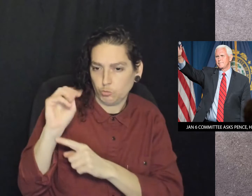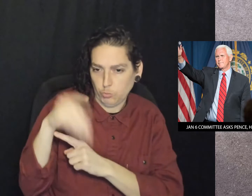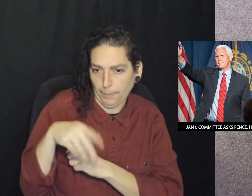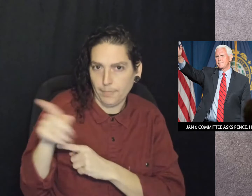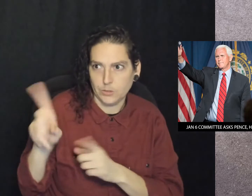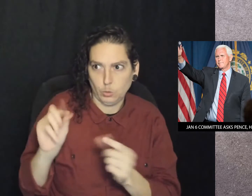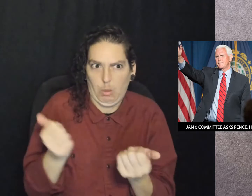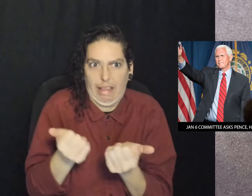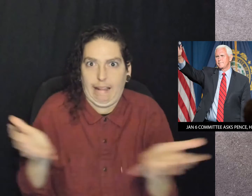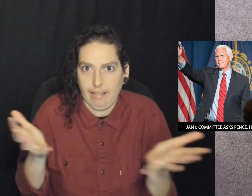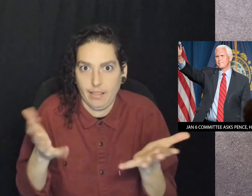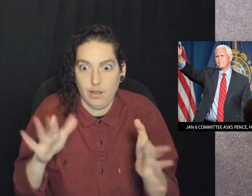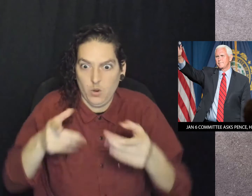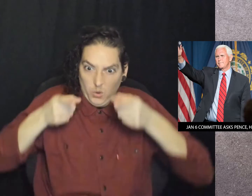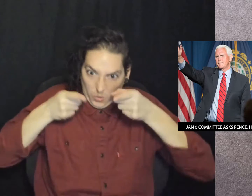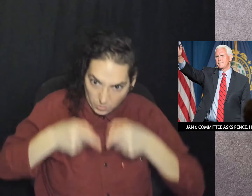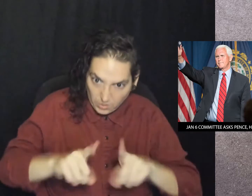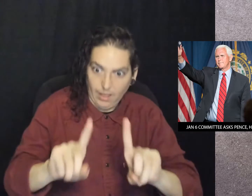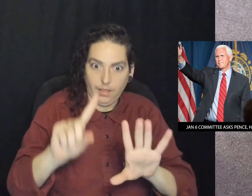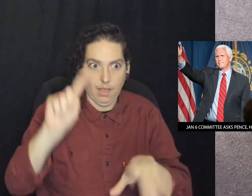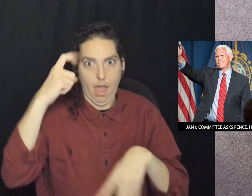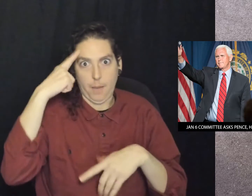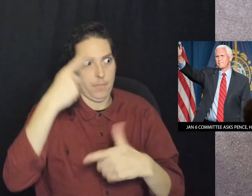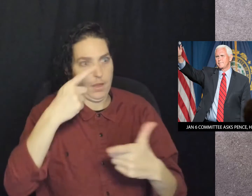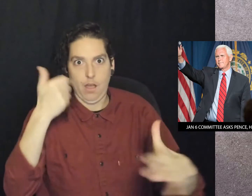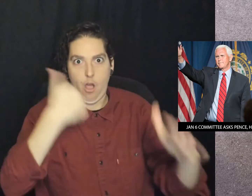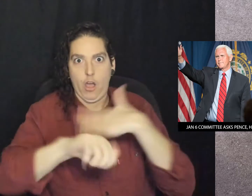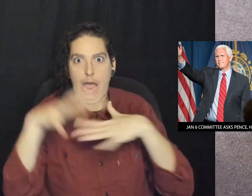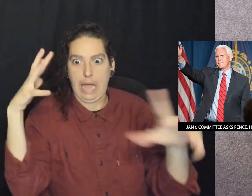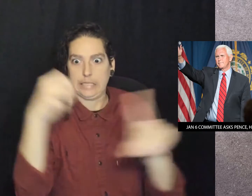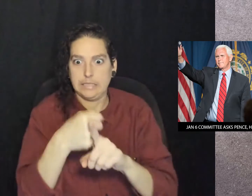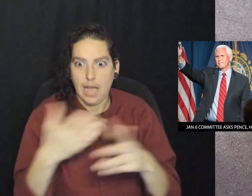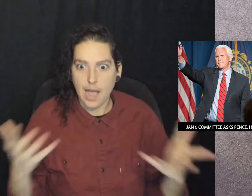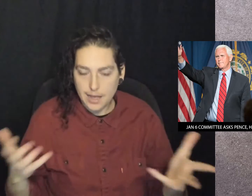did not seem to motivate former President Trump to do anything while the Capitol